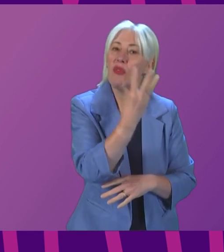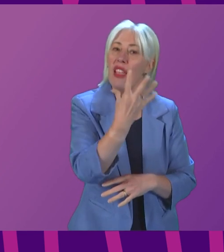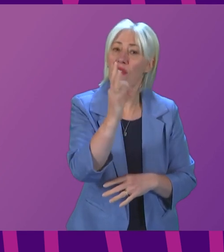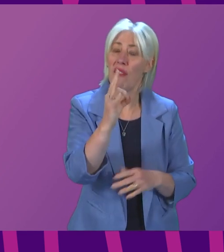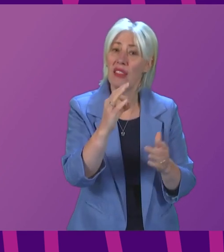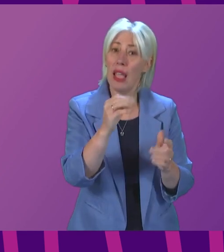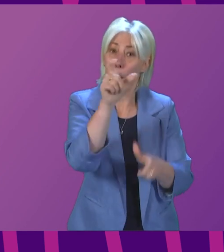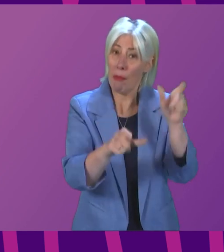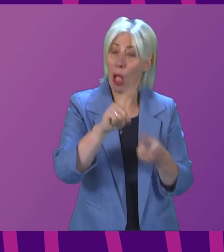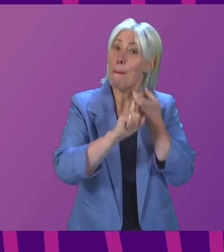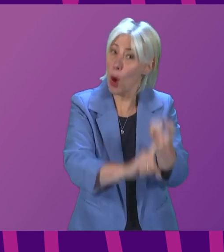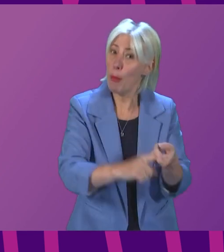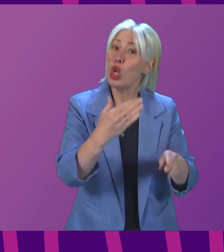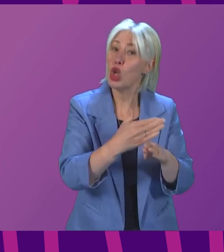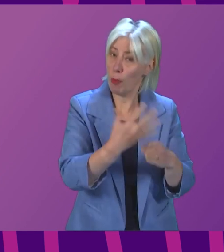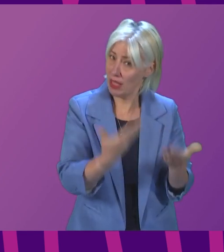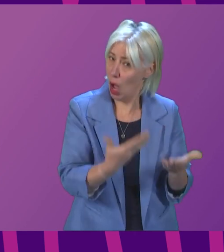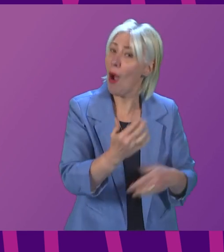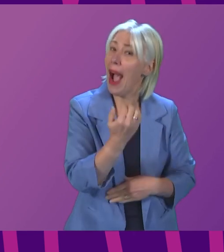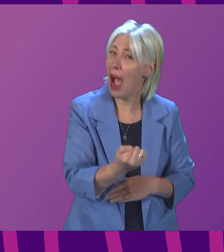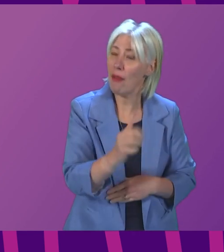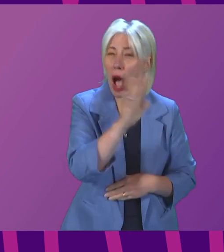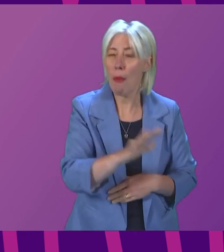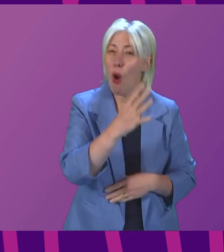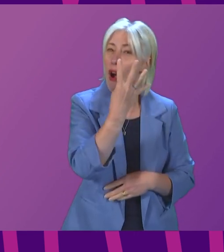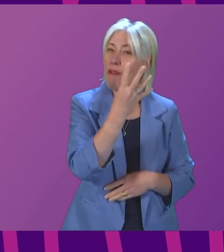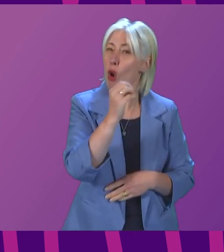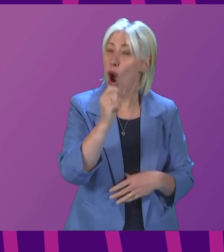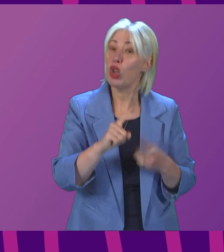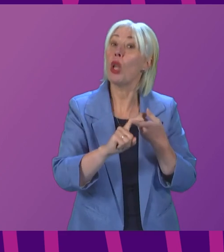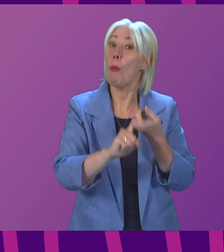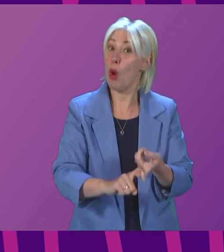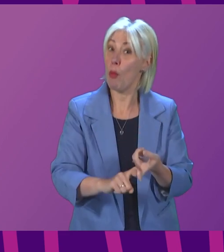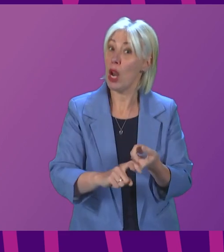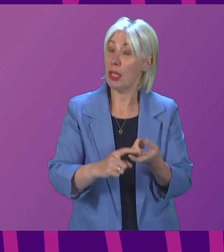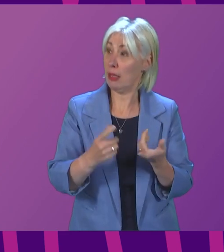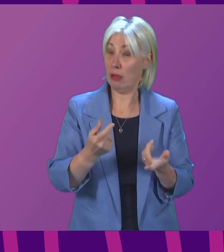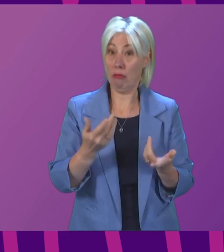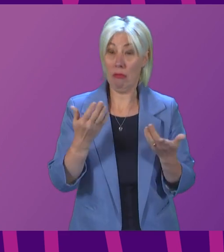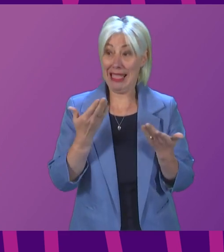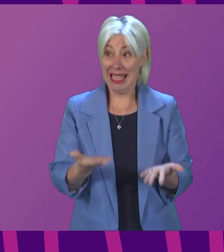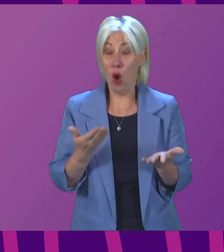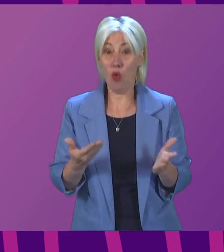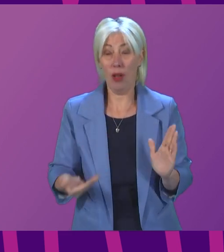There are currently about 400 permanent employees, and there are additional agency workers.